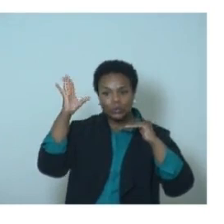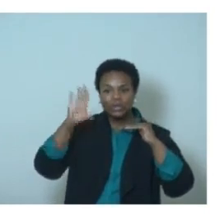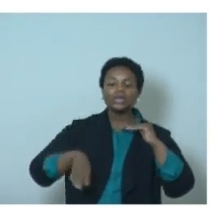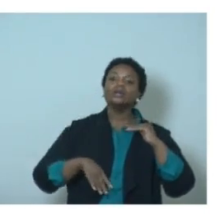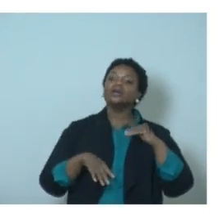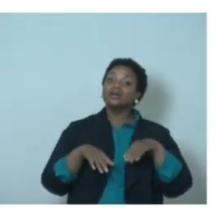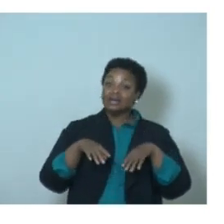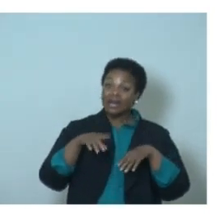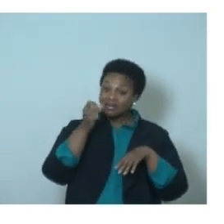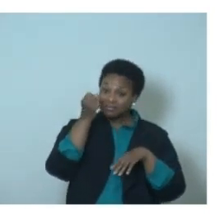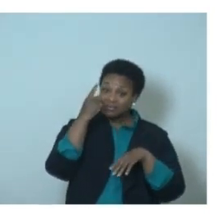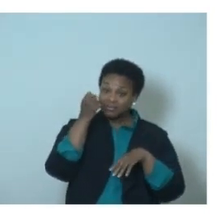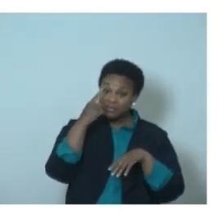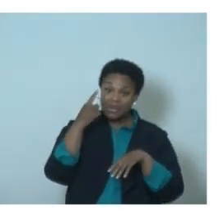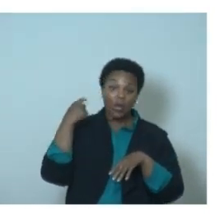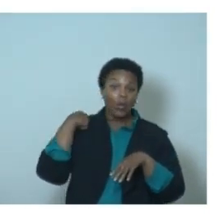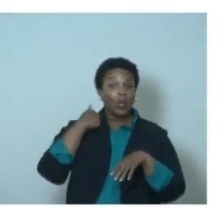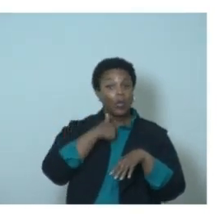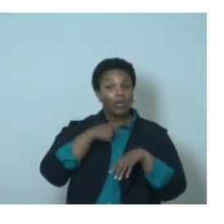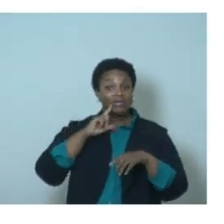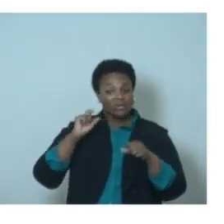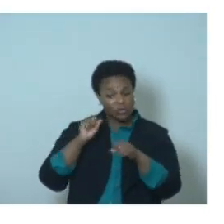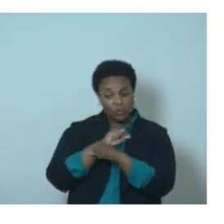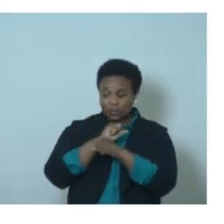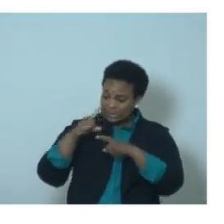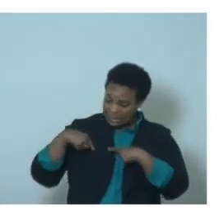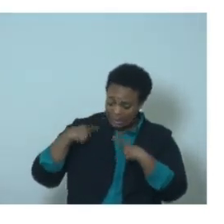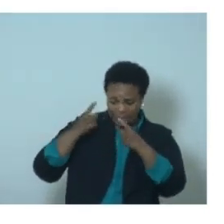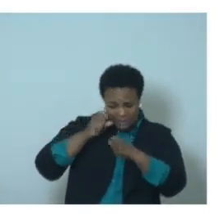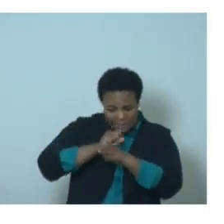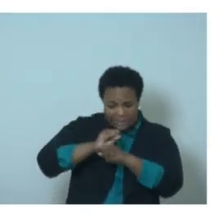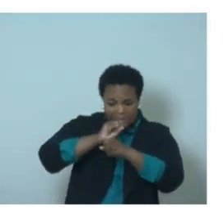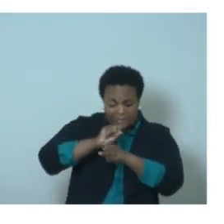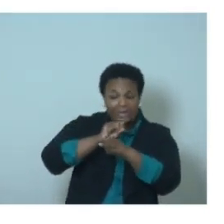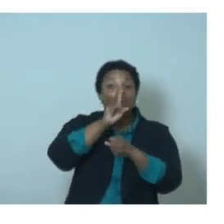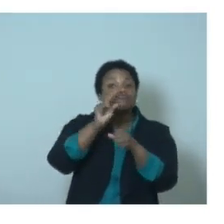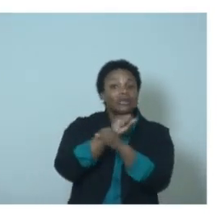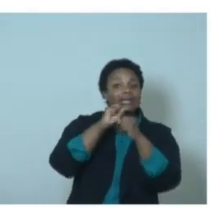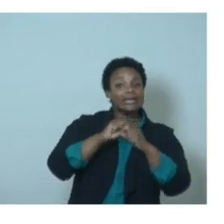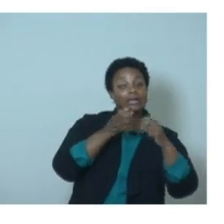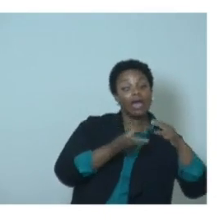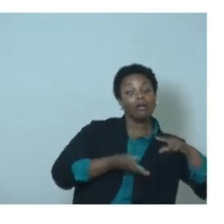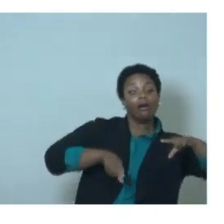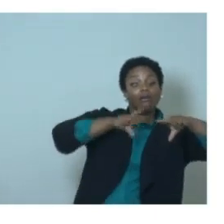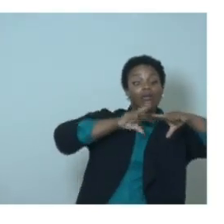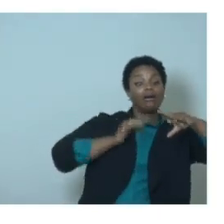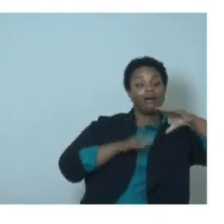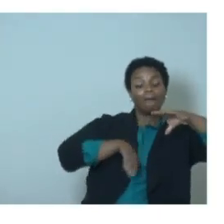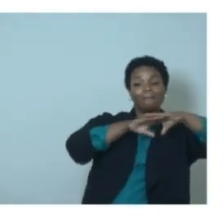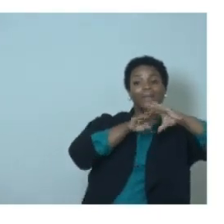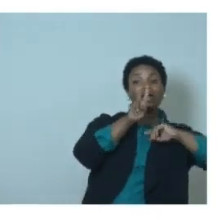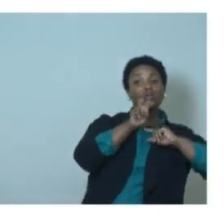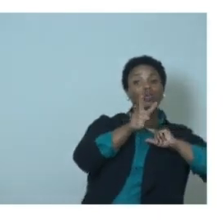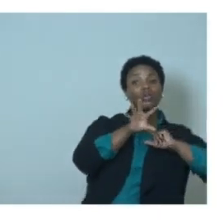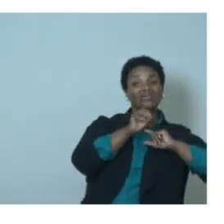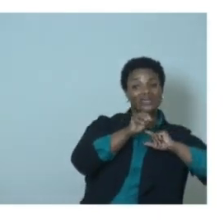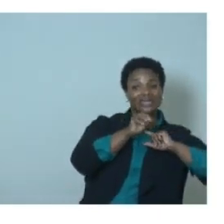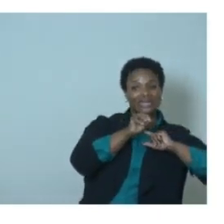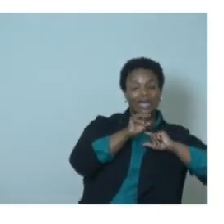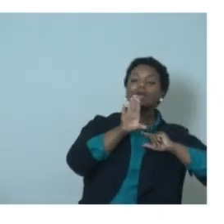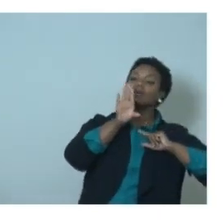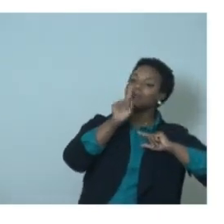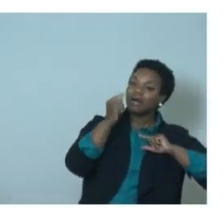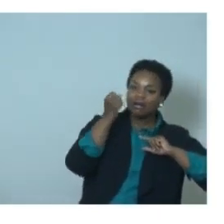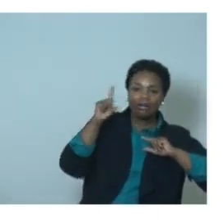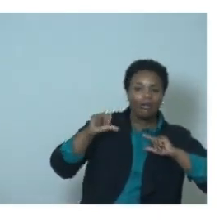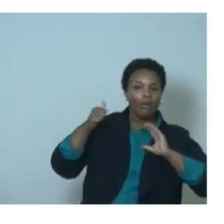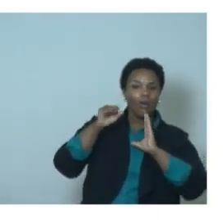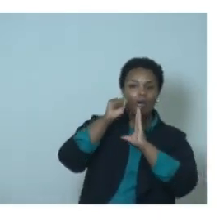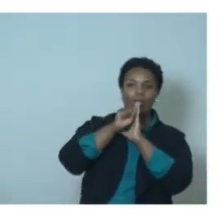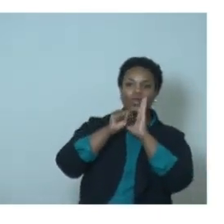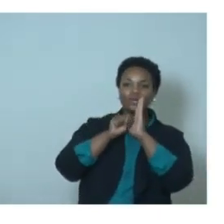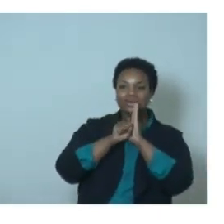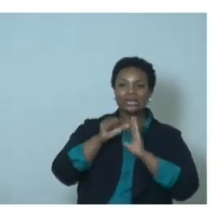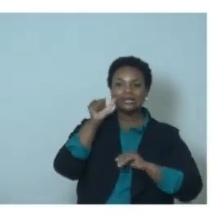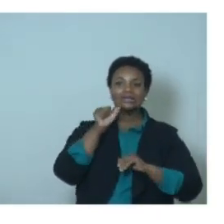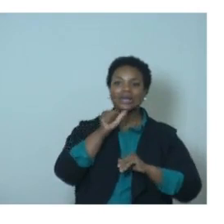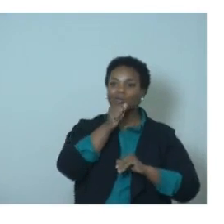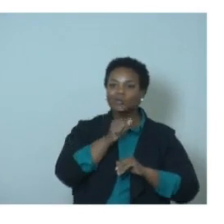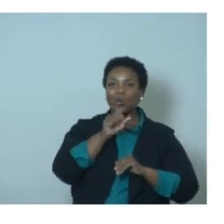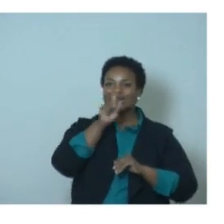ACTUALLY 48 PEOPLE OVER NOW BECAUSE WE’VE DONE SO MUCH WORK ON THIS WE HAVE THE CAPACITY TO GO ALL THE WAY TO 460 BUT WE HAVE NEIGHBORING STATES AND INTO THE GOVERNOR’S GOING TO MENTION